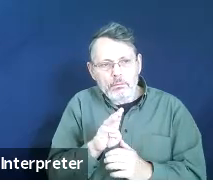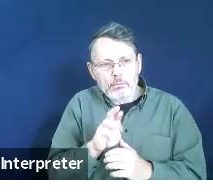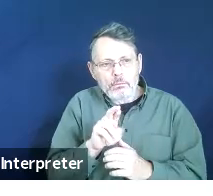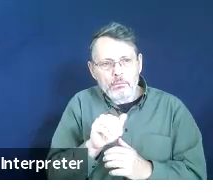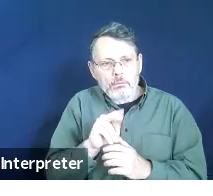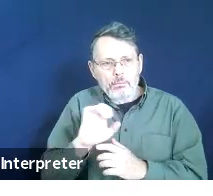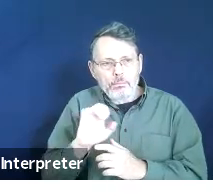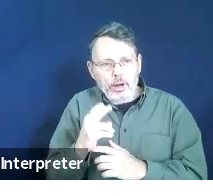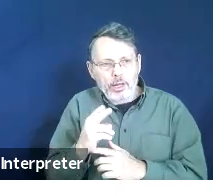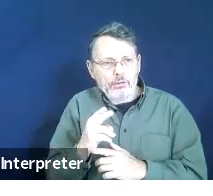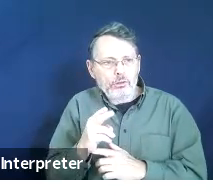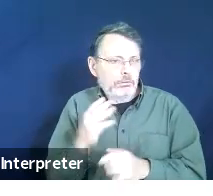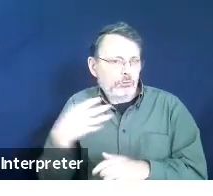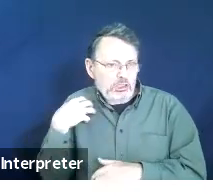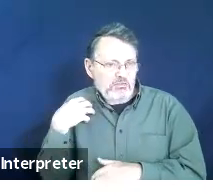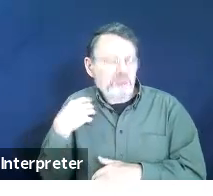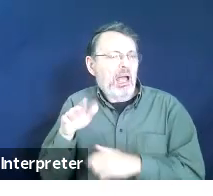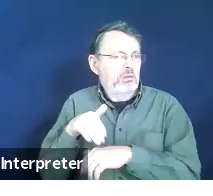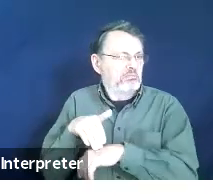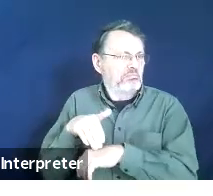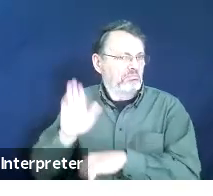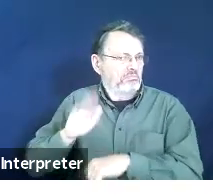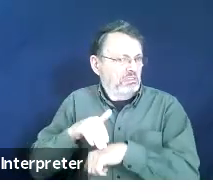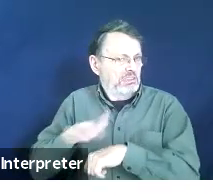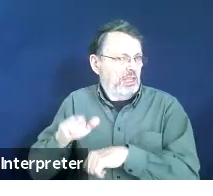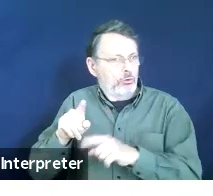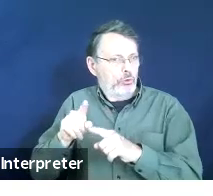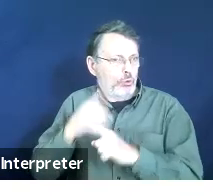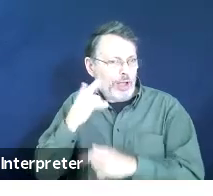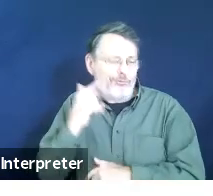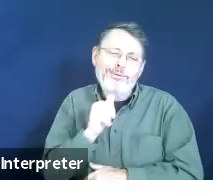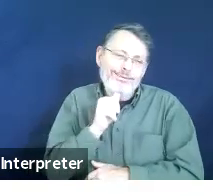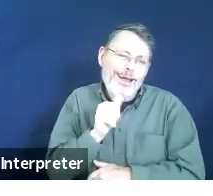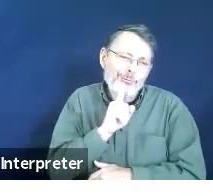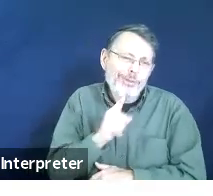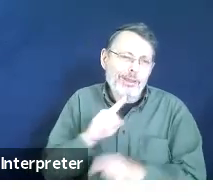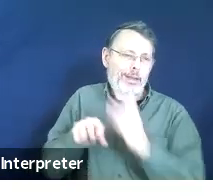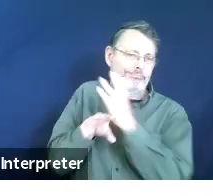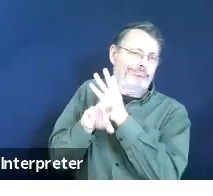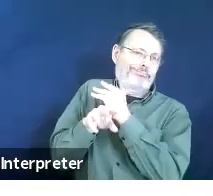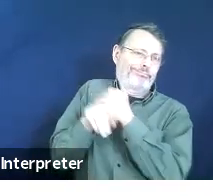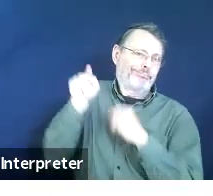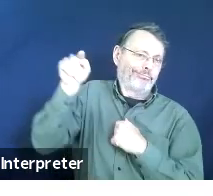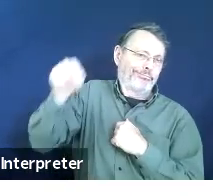to the state of California, virtually deployed to the state of California to support California